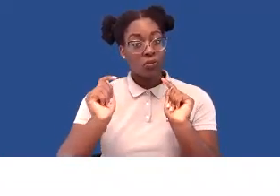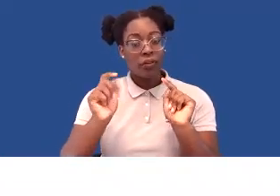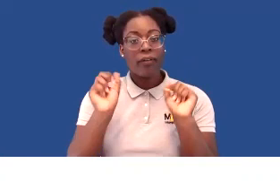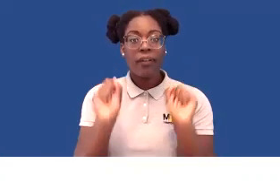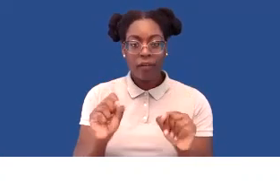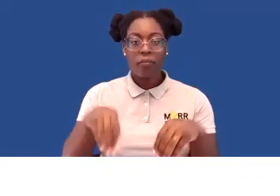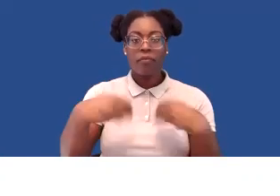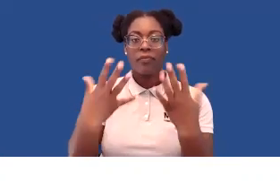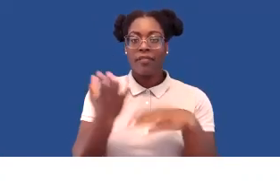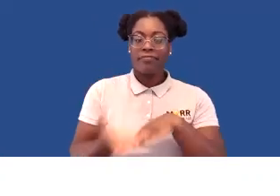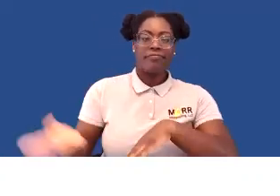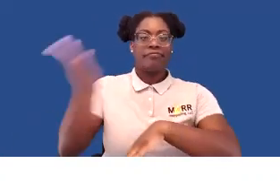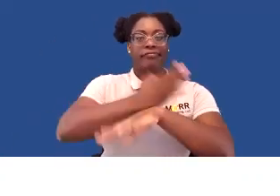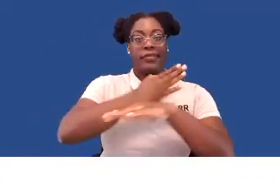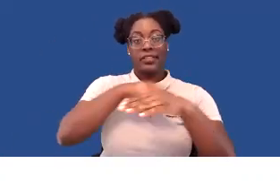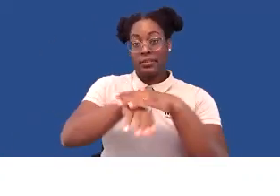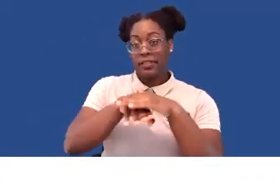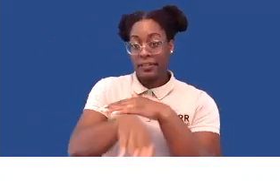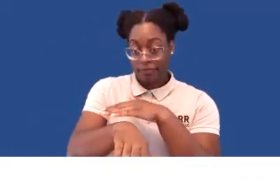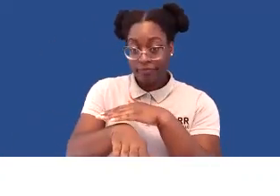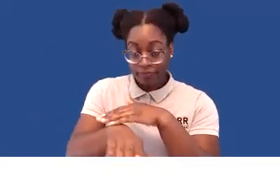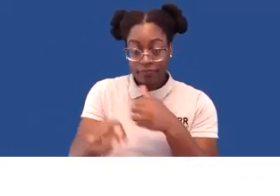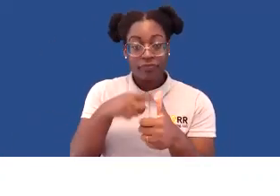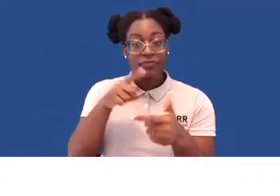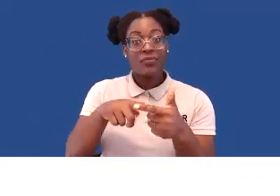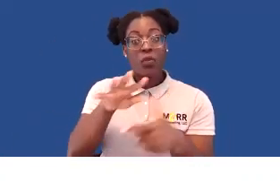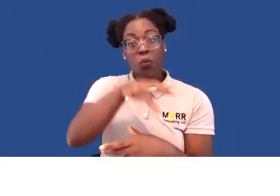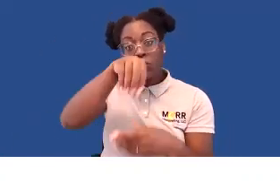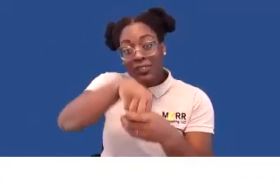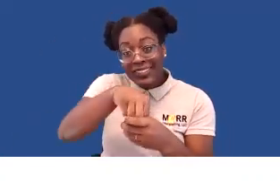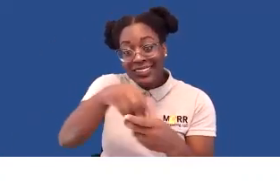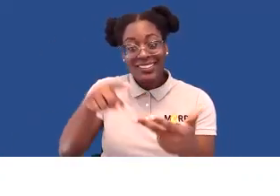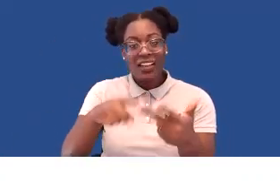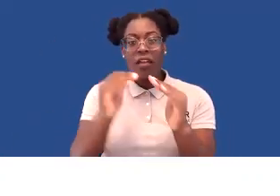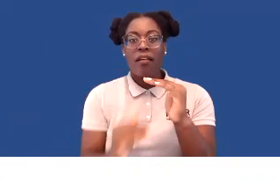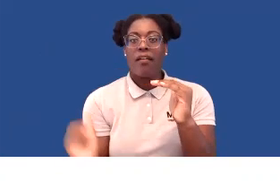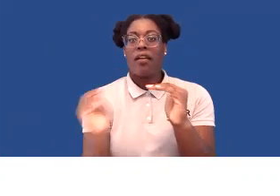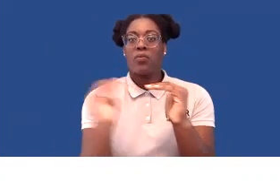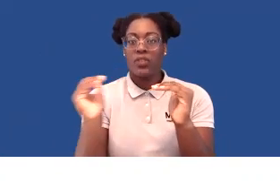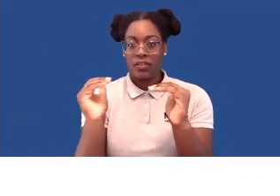increased accessibility, inclusivity, and equity within the learning experience.